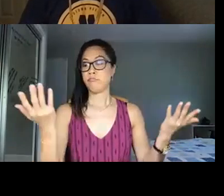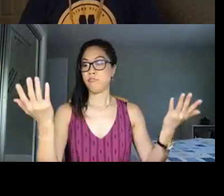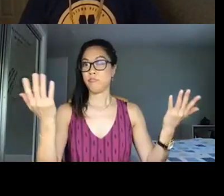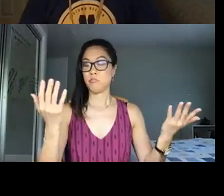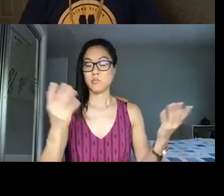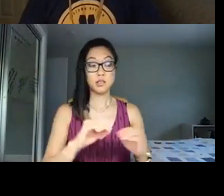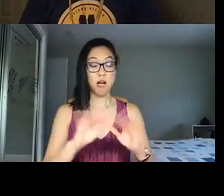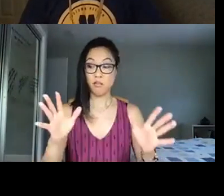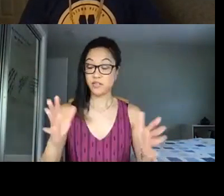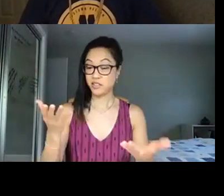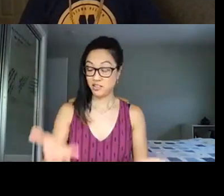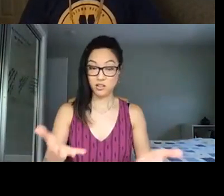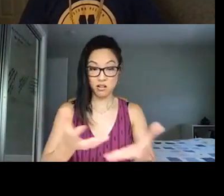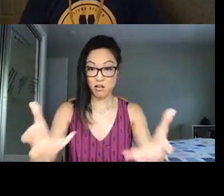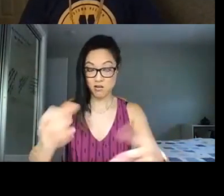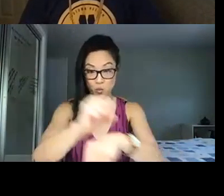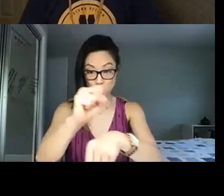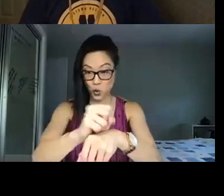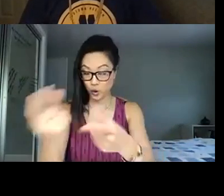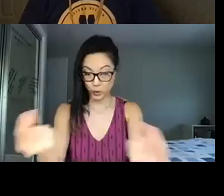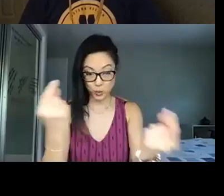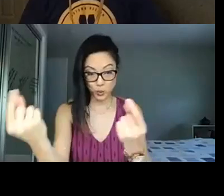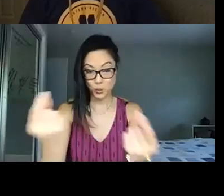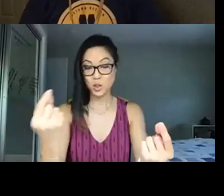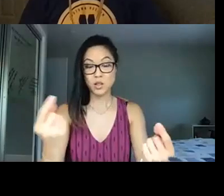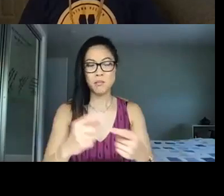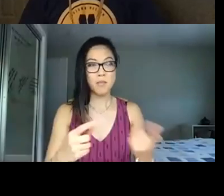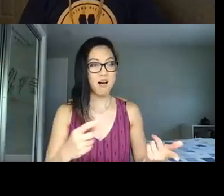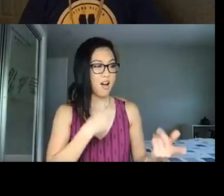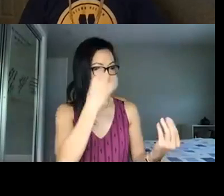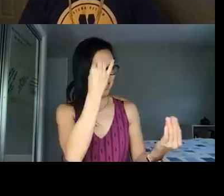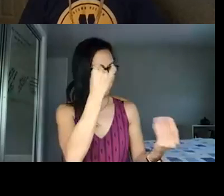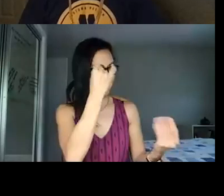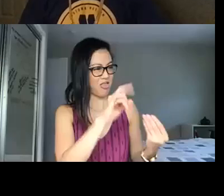been thinking about that a lot.